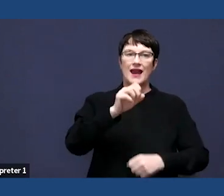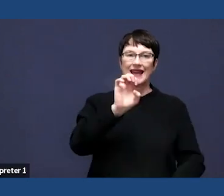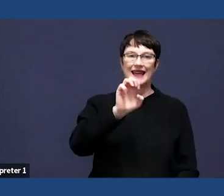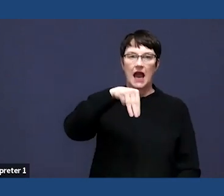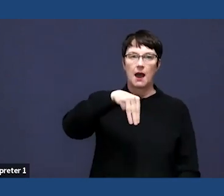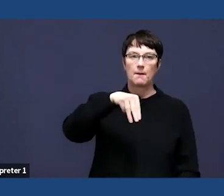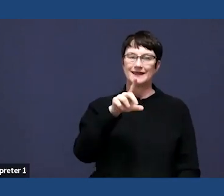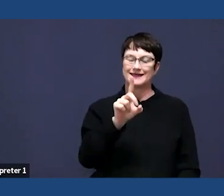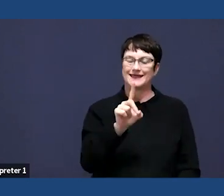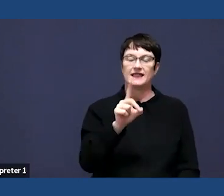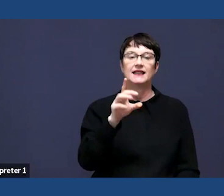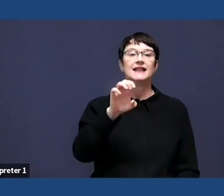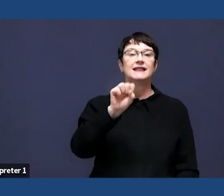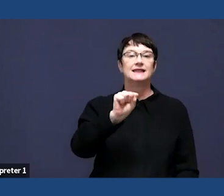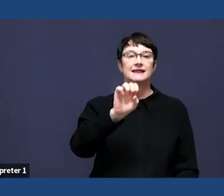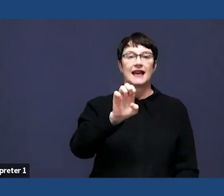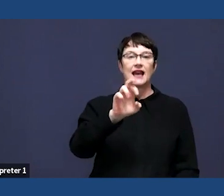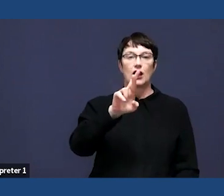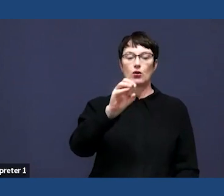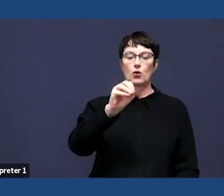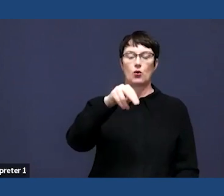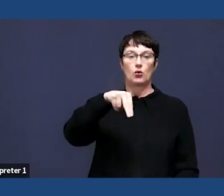Healthcare and people strategy disability advocate.